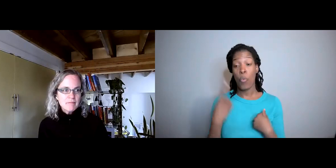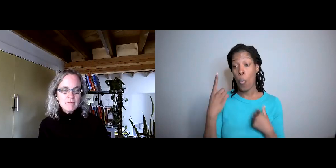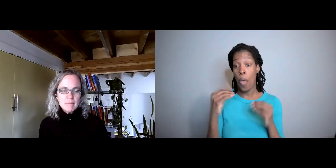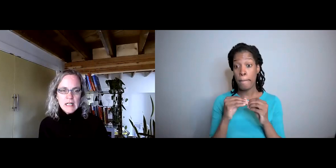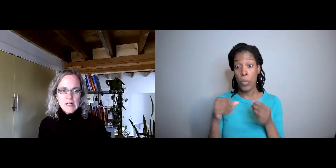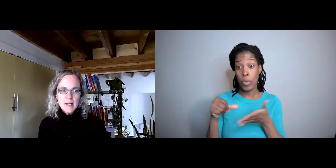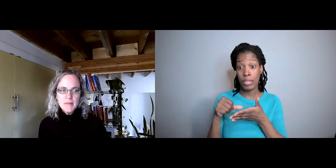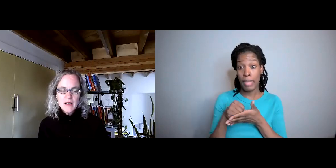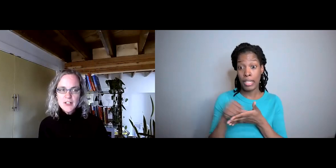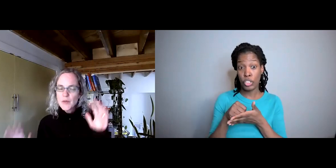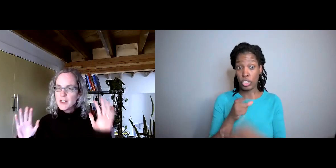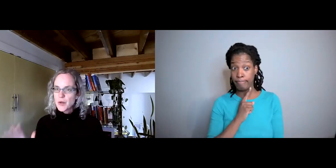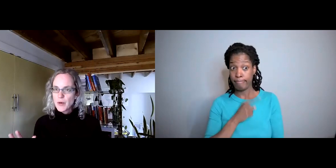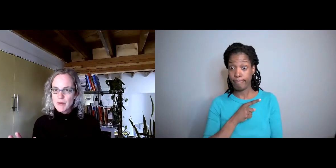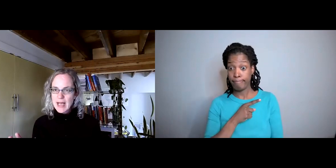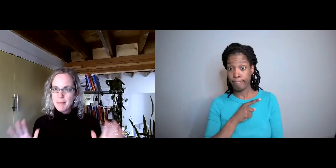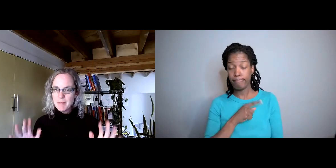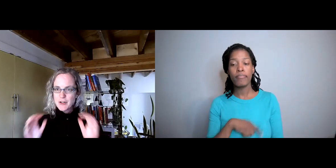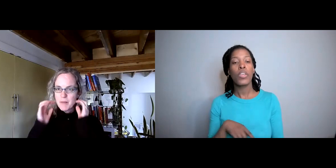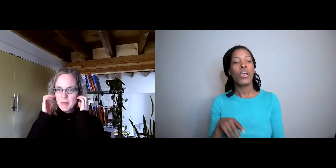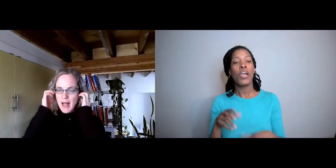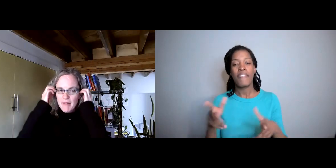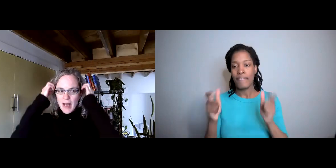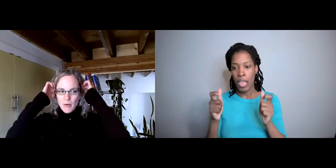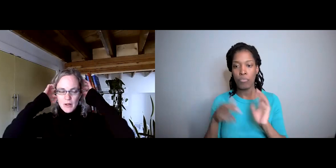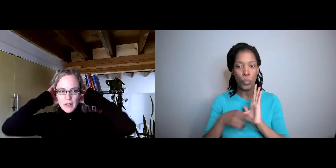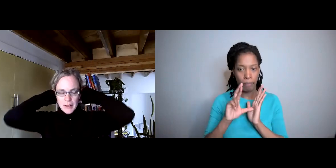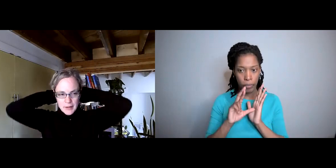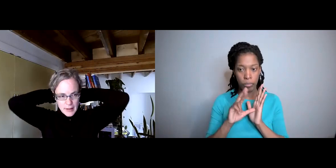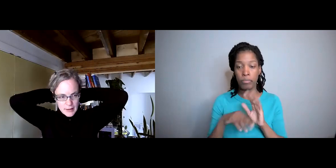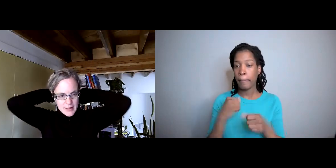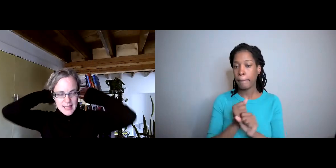I just wanted to do a quick recap and make sure people have our contact information.